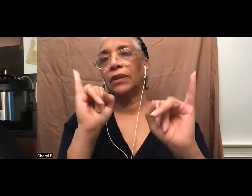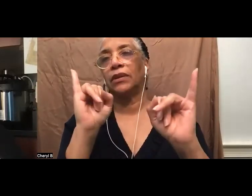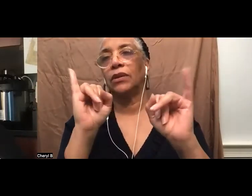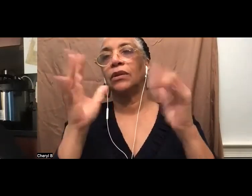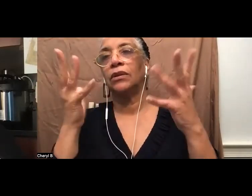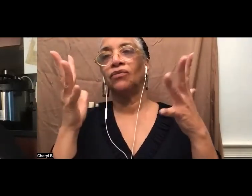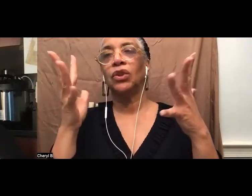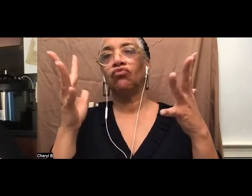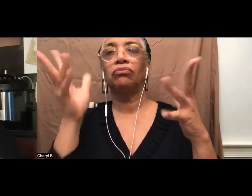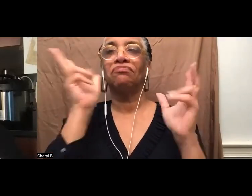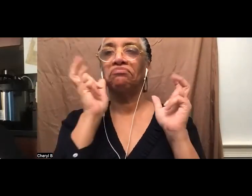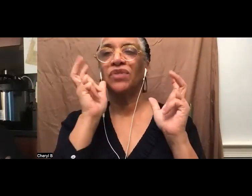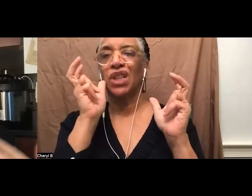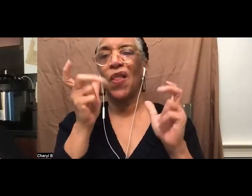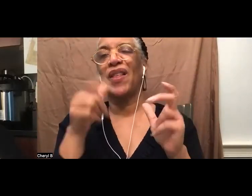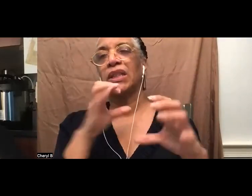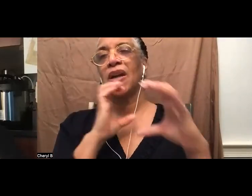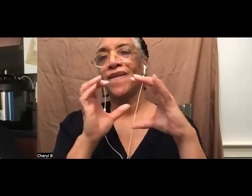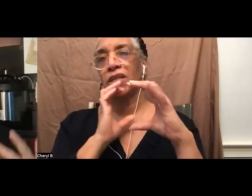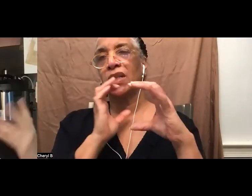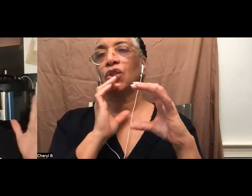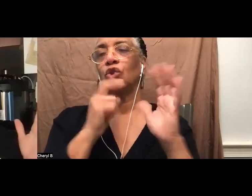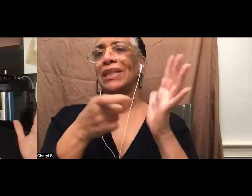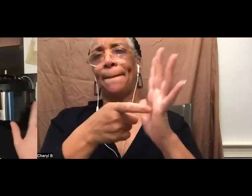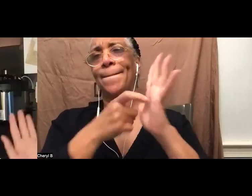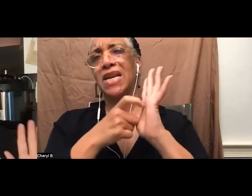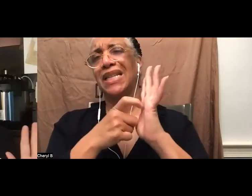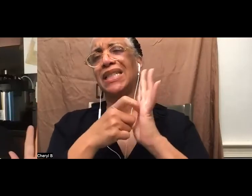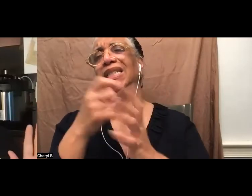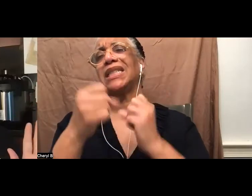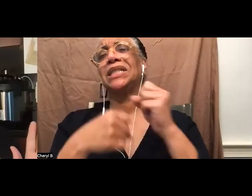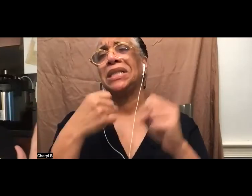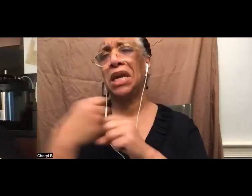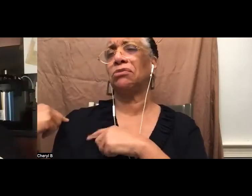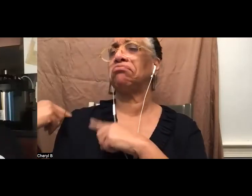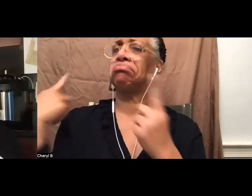and demands for years, but it's generally referred to as